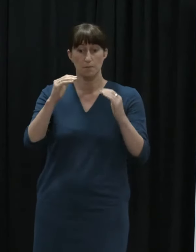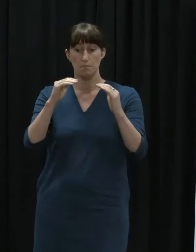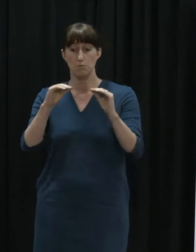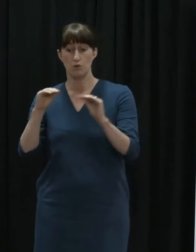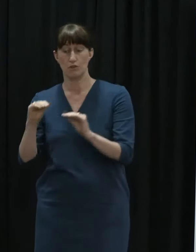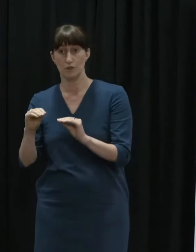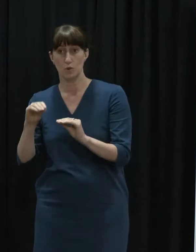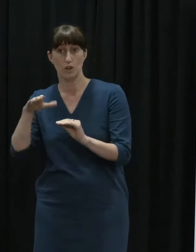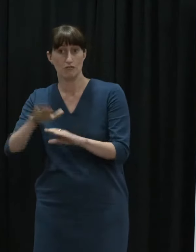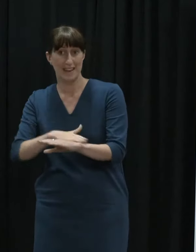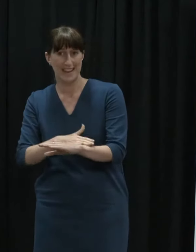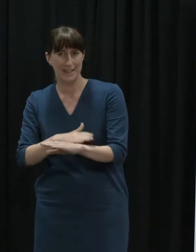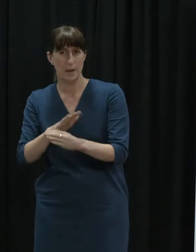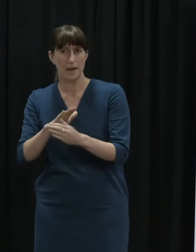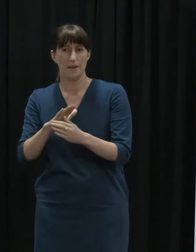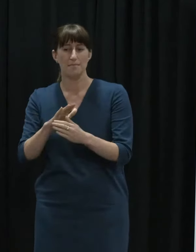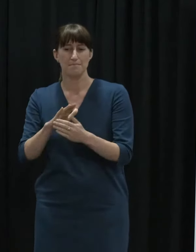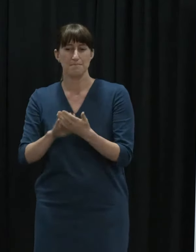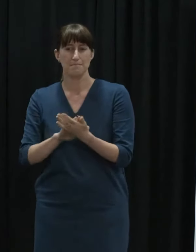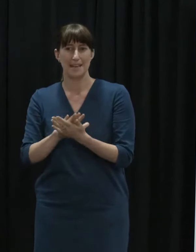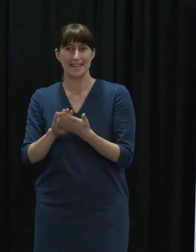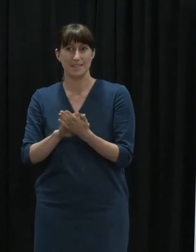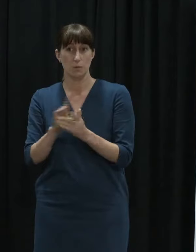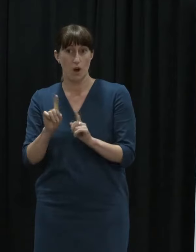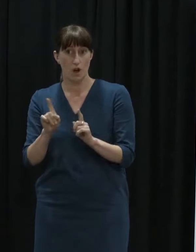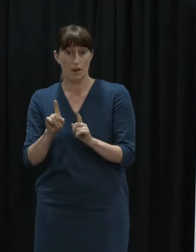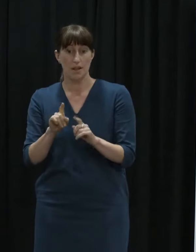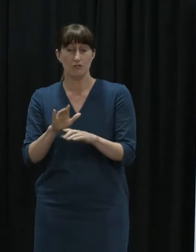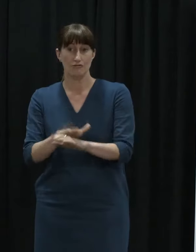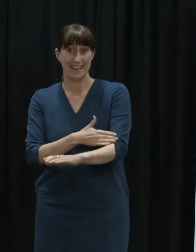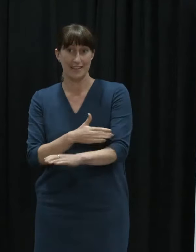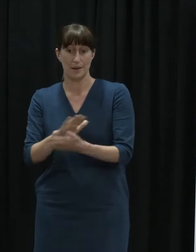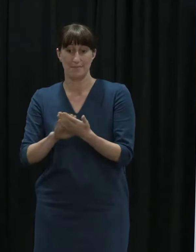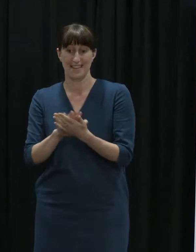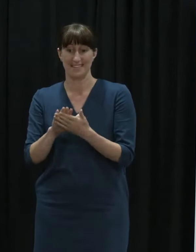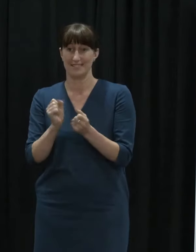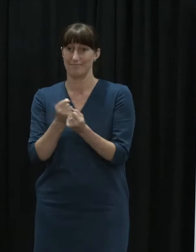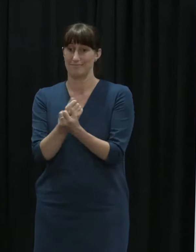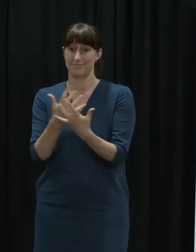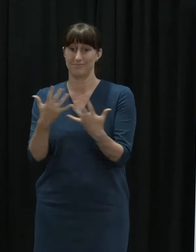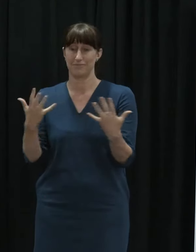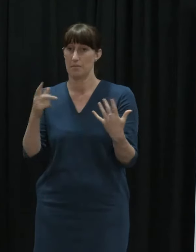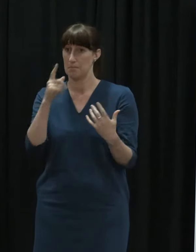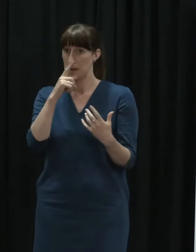Keep in mind one of the big adjustments that comes from